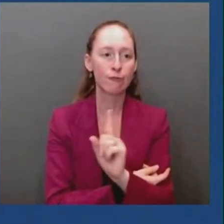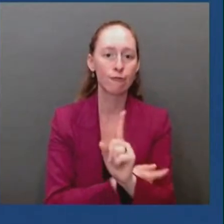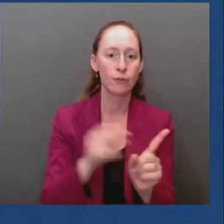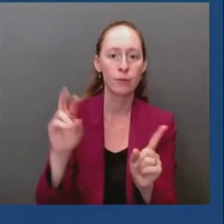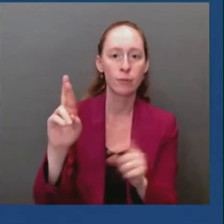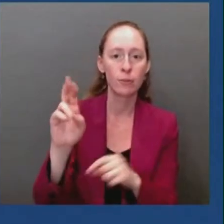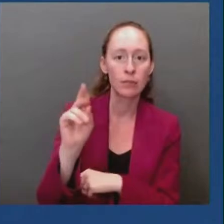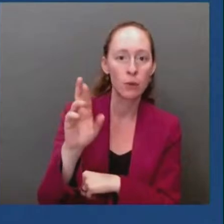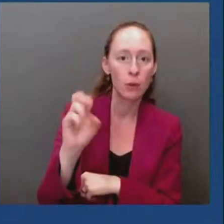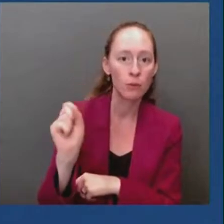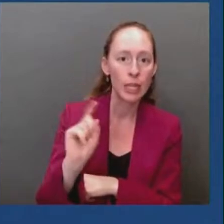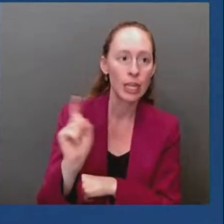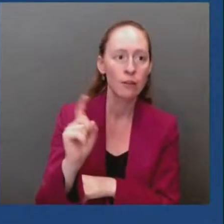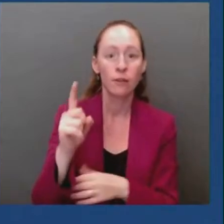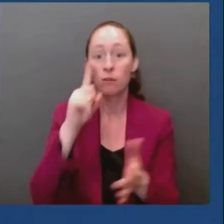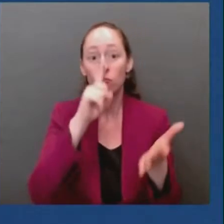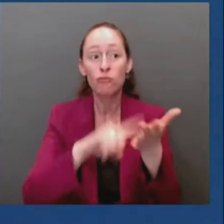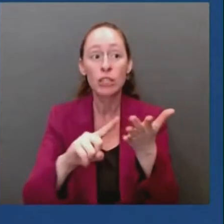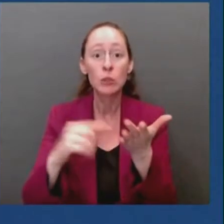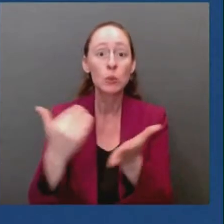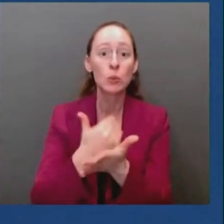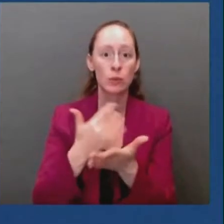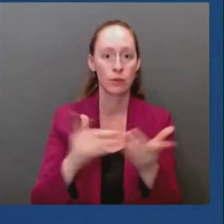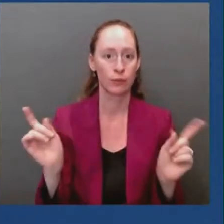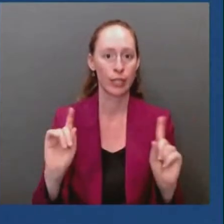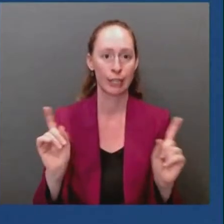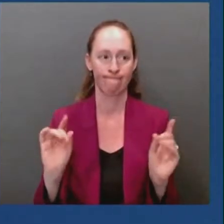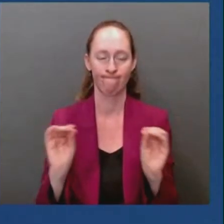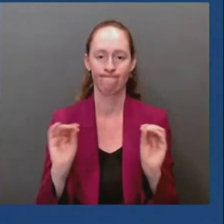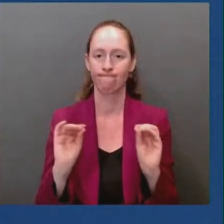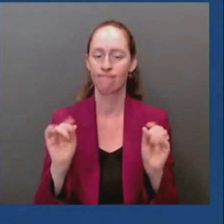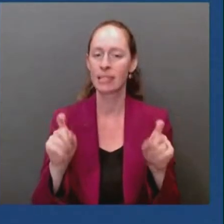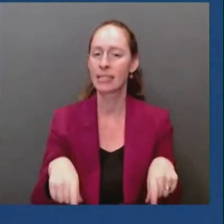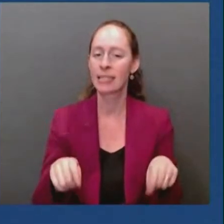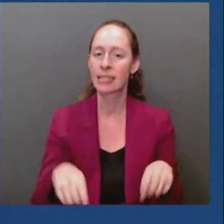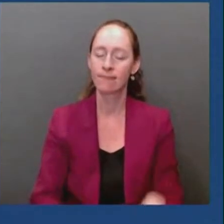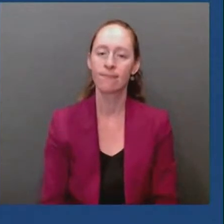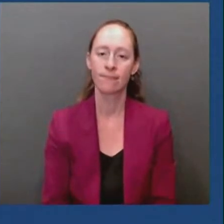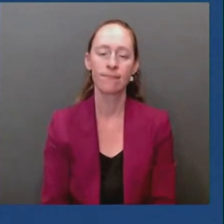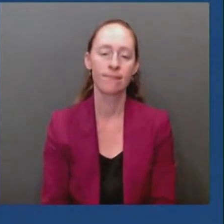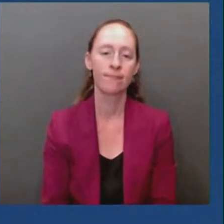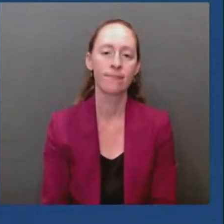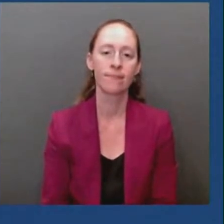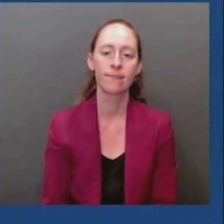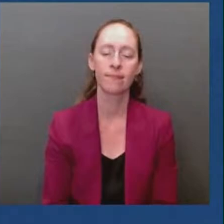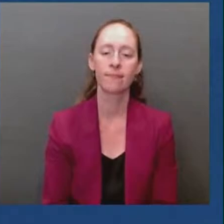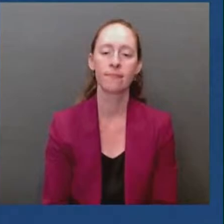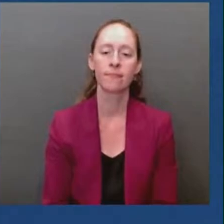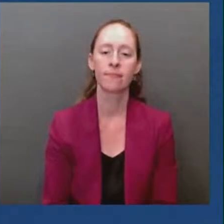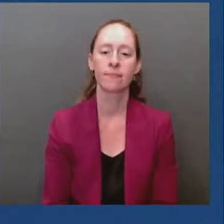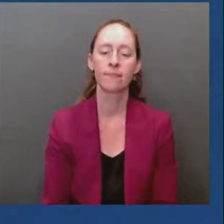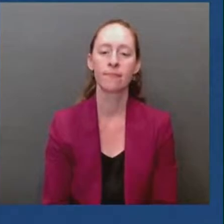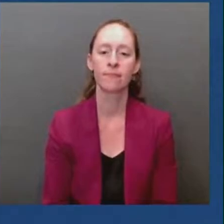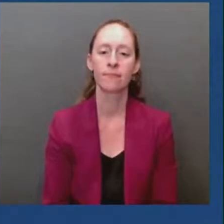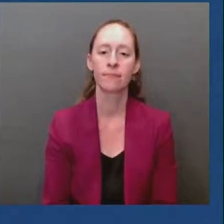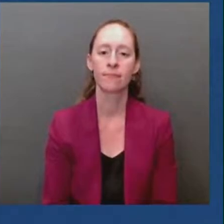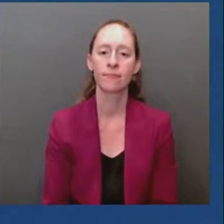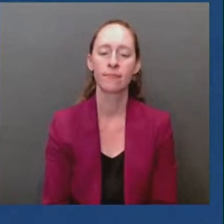LIKE IF WE DO NOT HAVE THE RESOURCES TO CONTINUE THAT RESEARCH GOING AND SO IT IS ALL